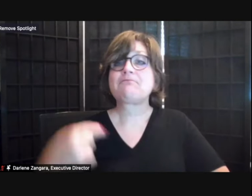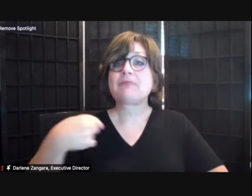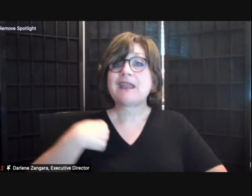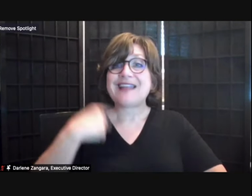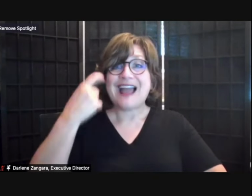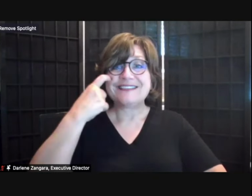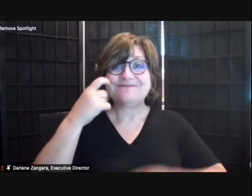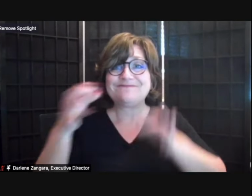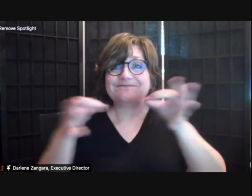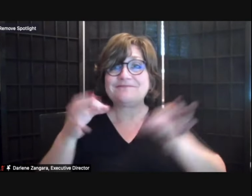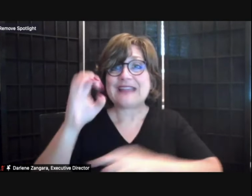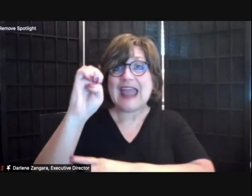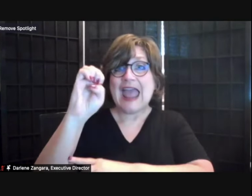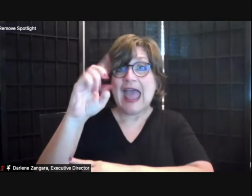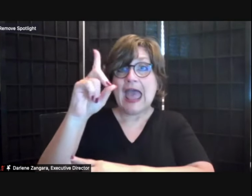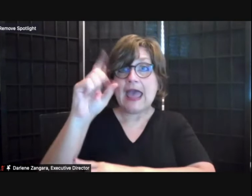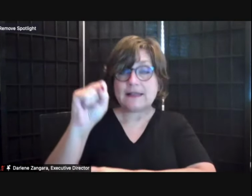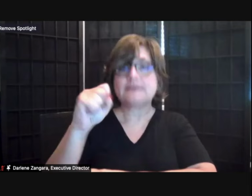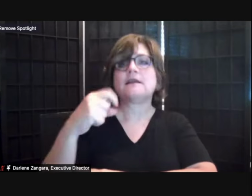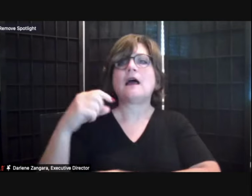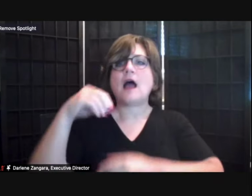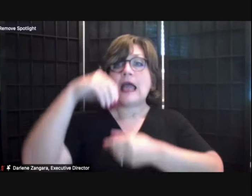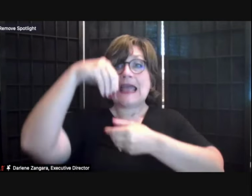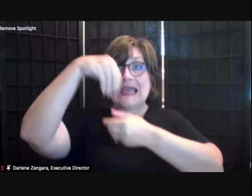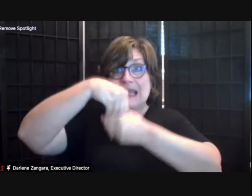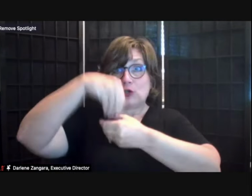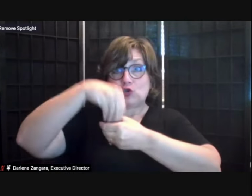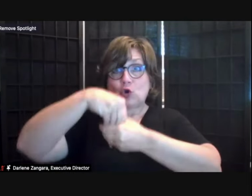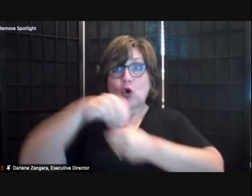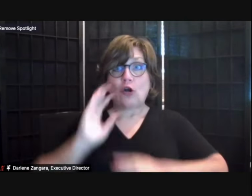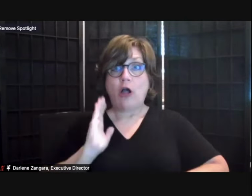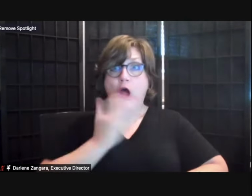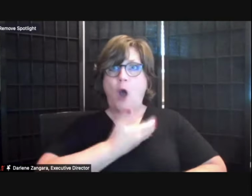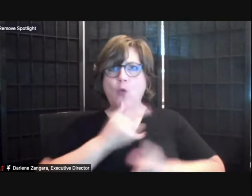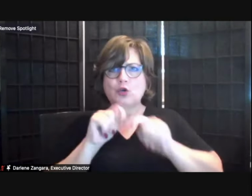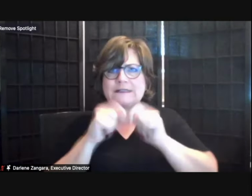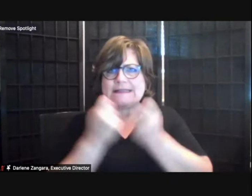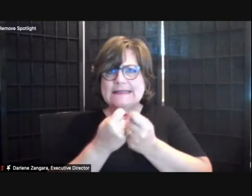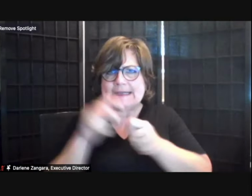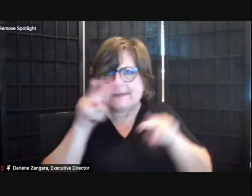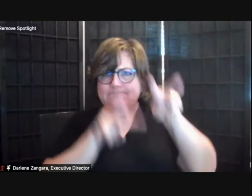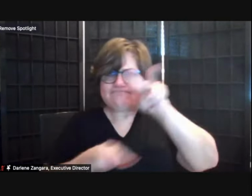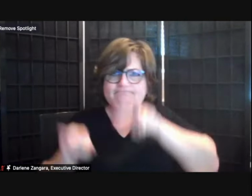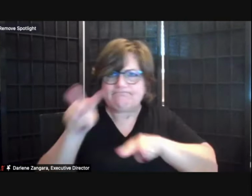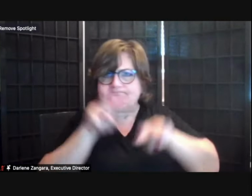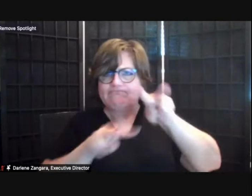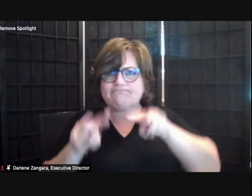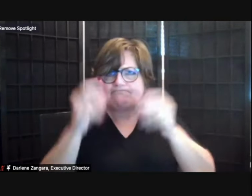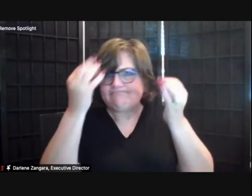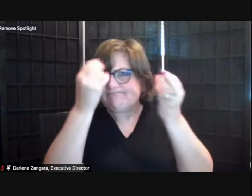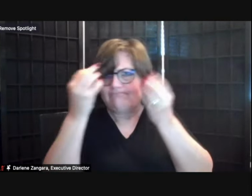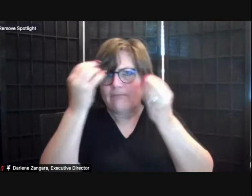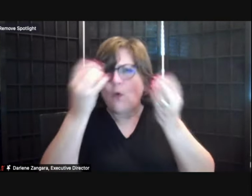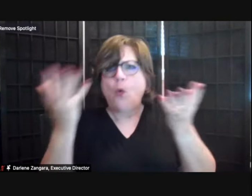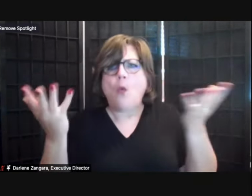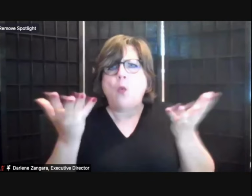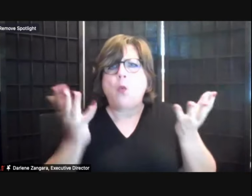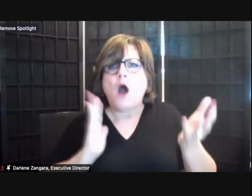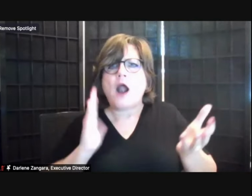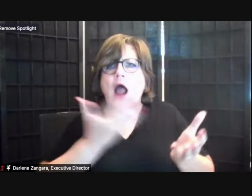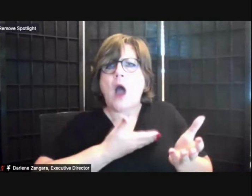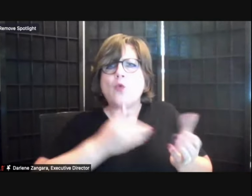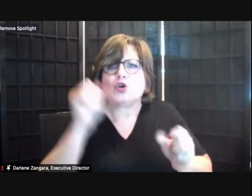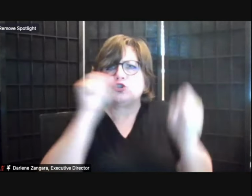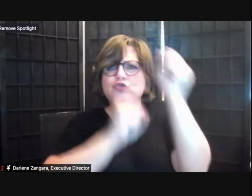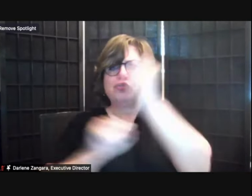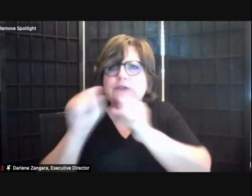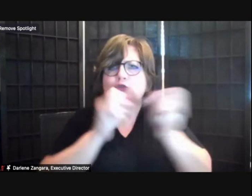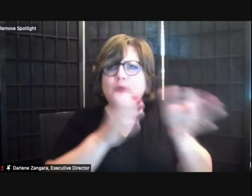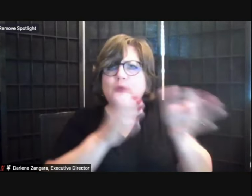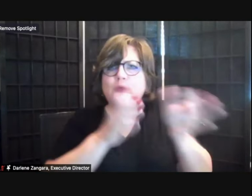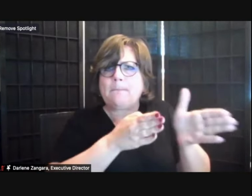I just explained the Ends. Internally, our team studied the Ends. After careful consideration,